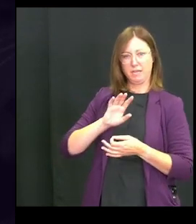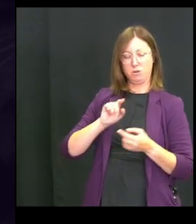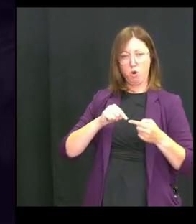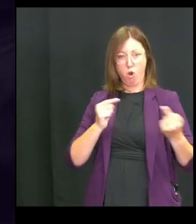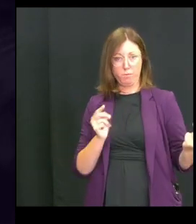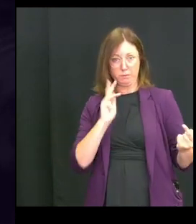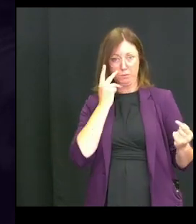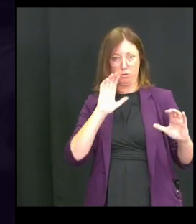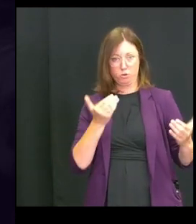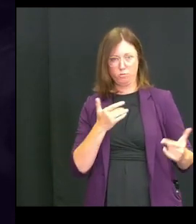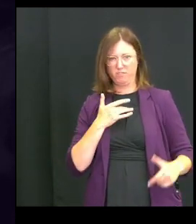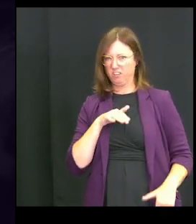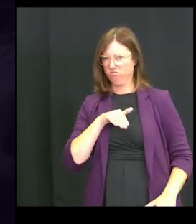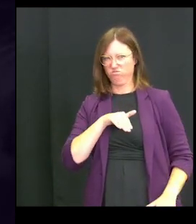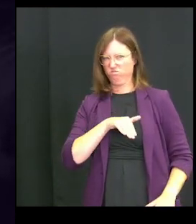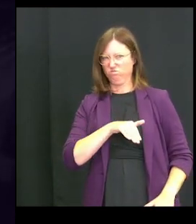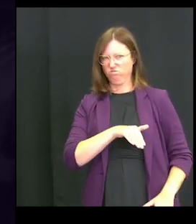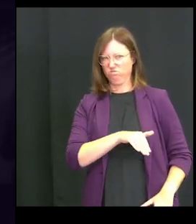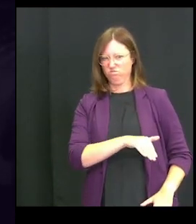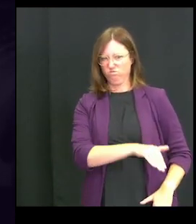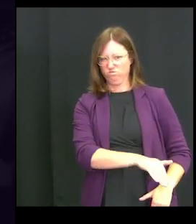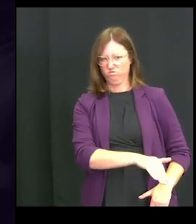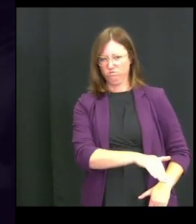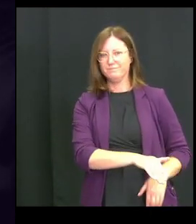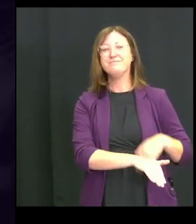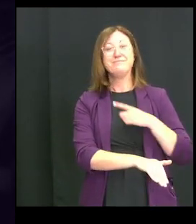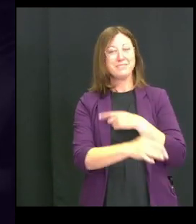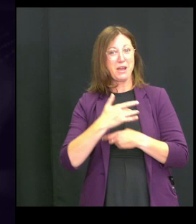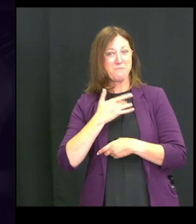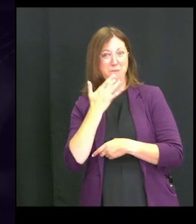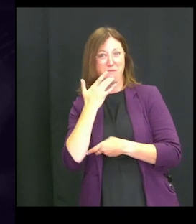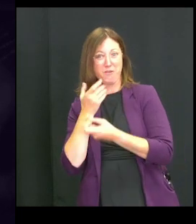along with increasing warmth towards the party that they support.